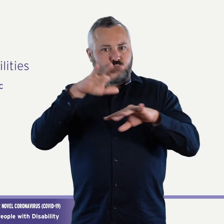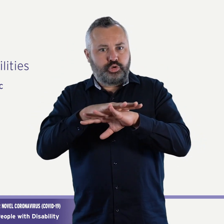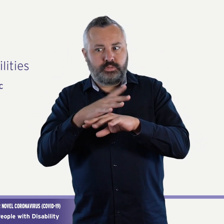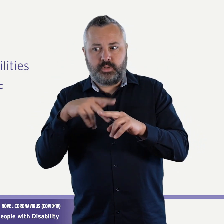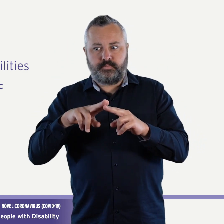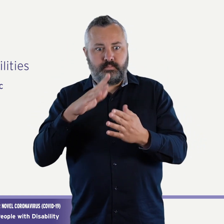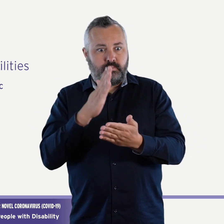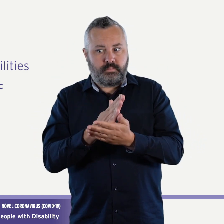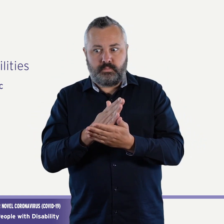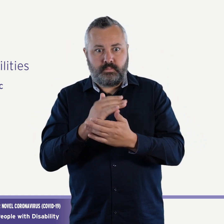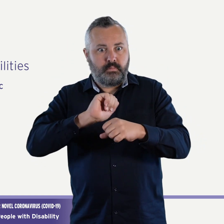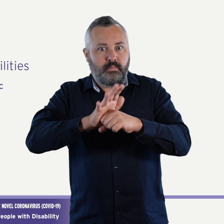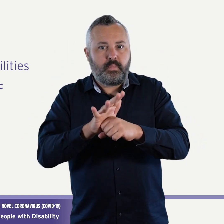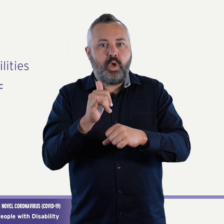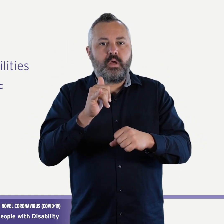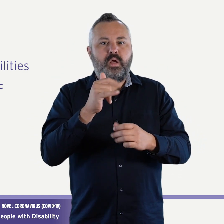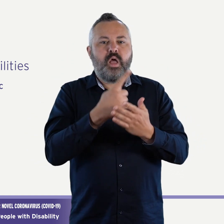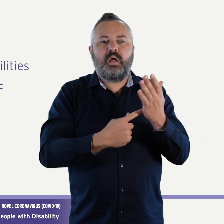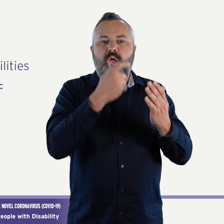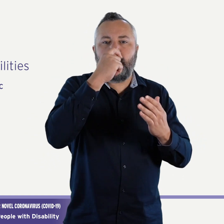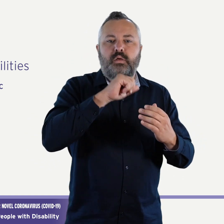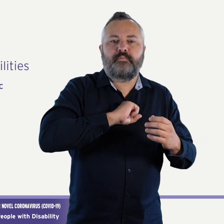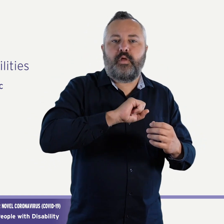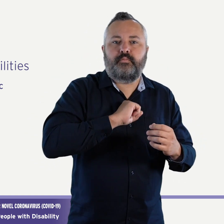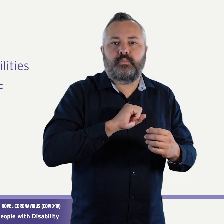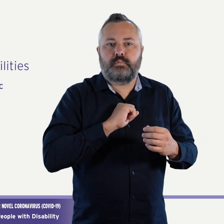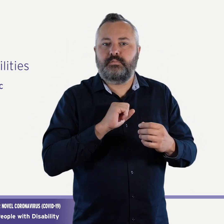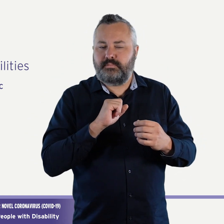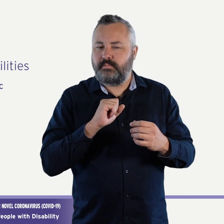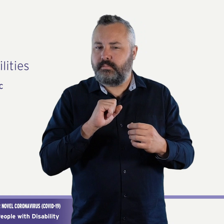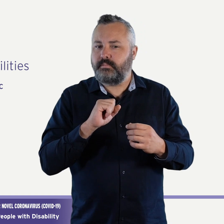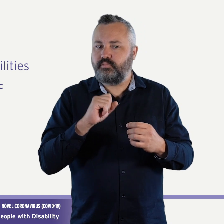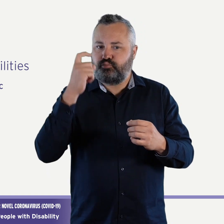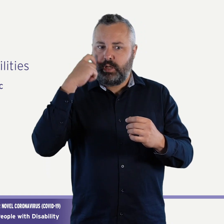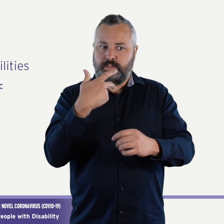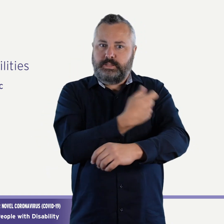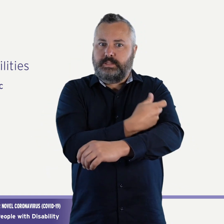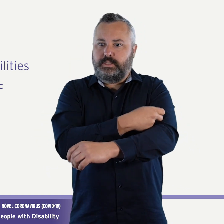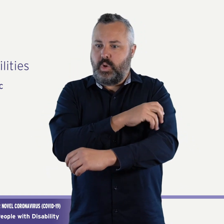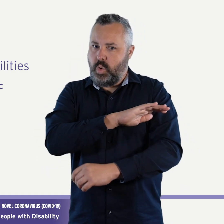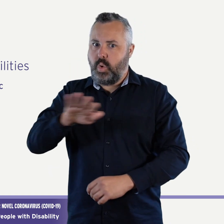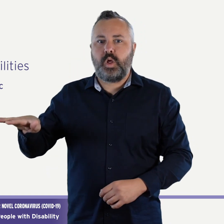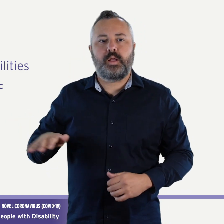by health care and disability workers supporting high-risk people with disability.